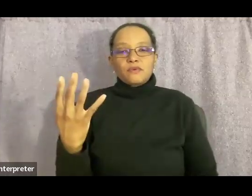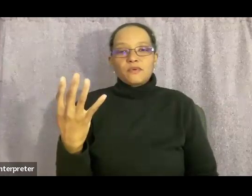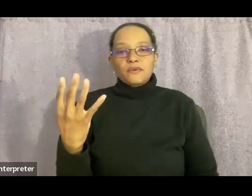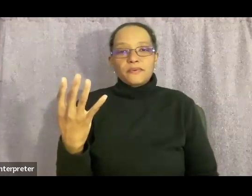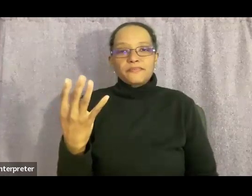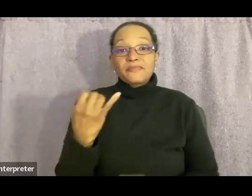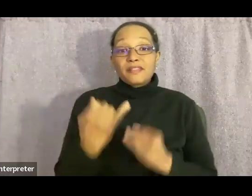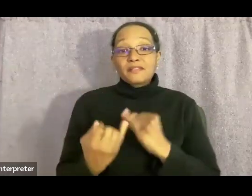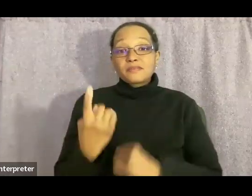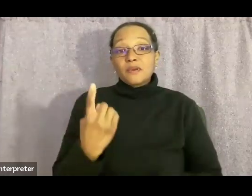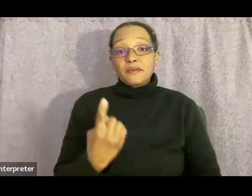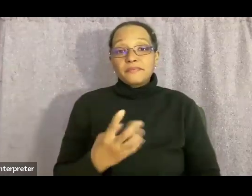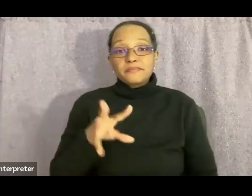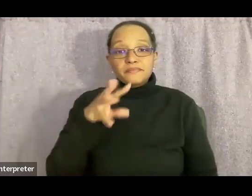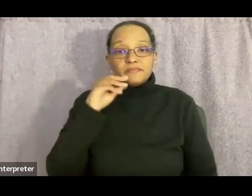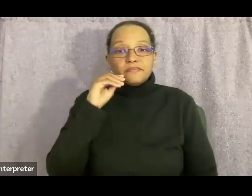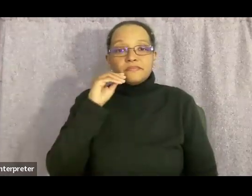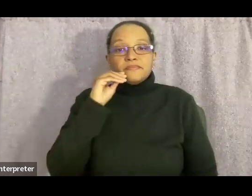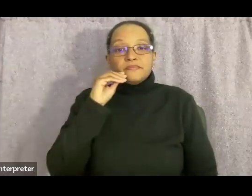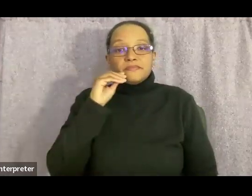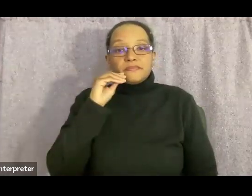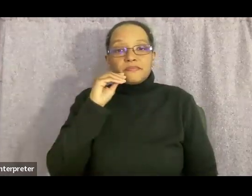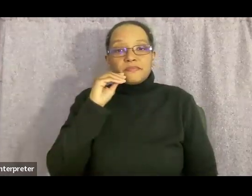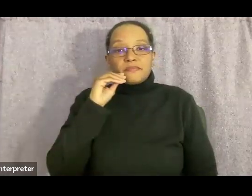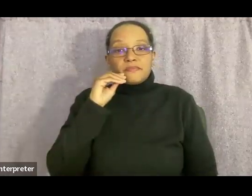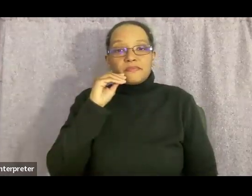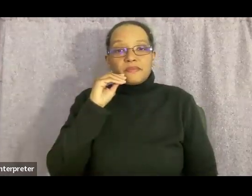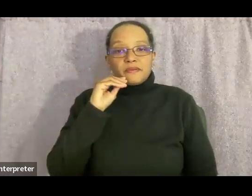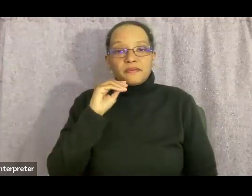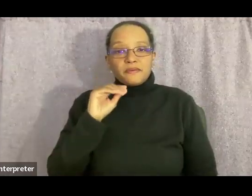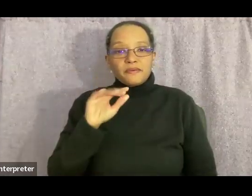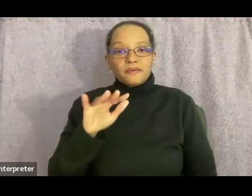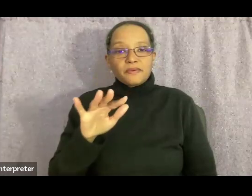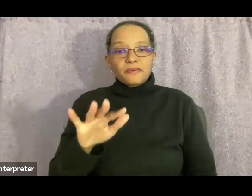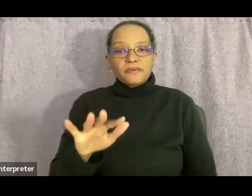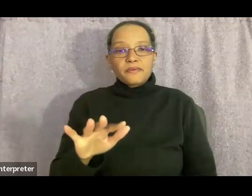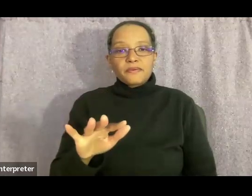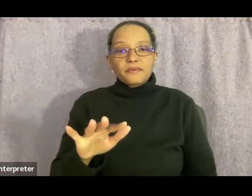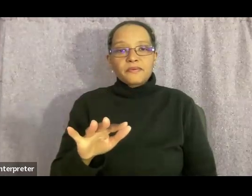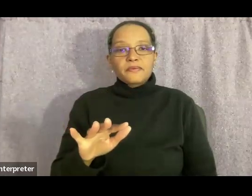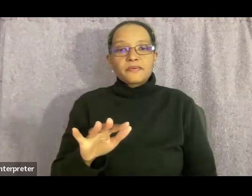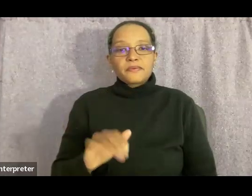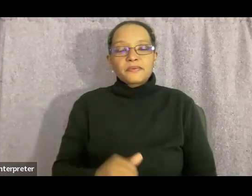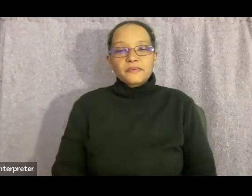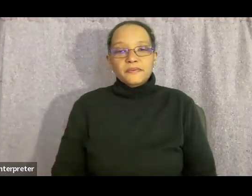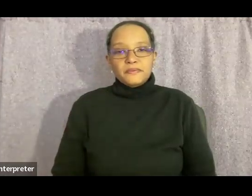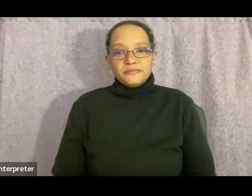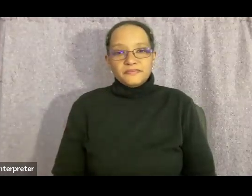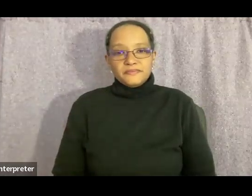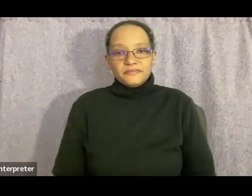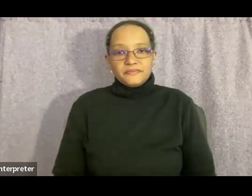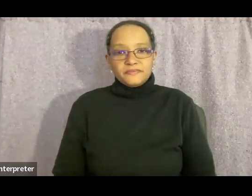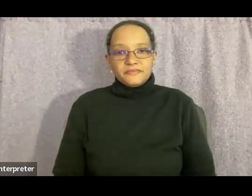Last one. Breathing in, exhale, pull, and squeeze, relax.